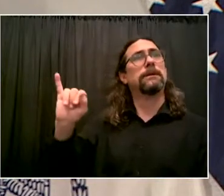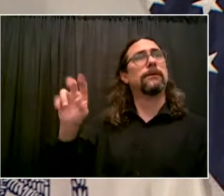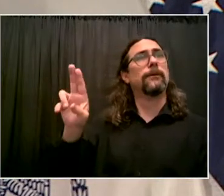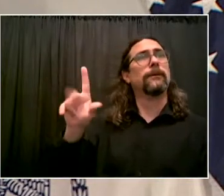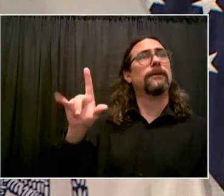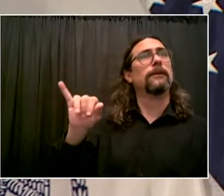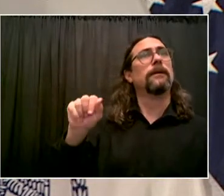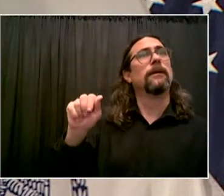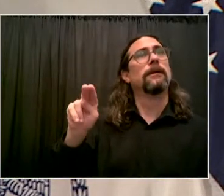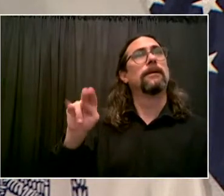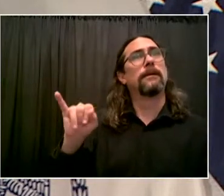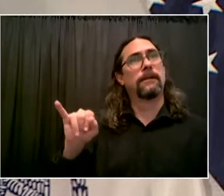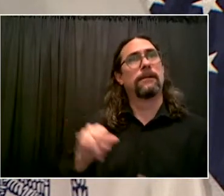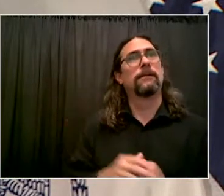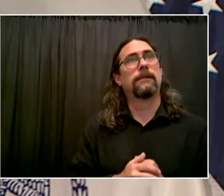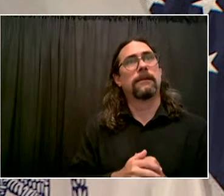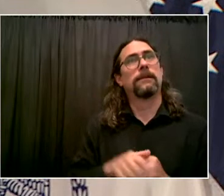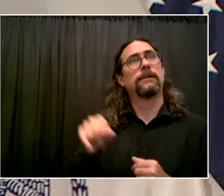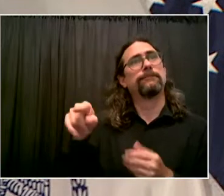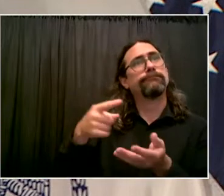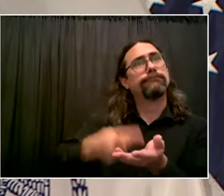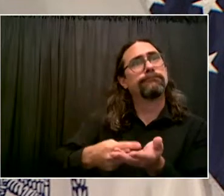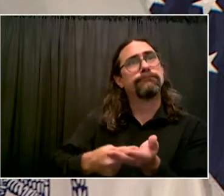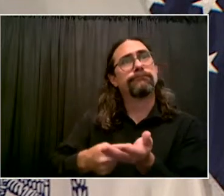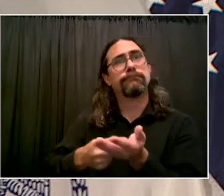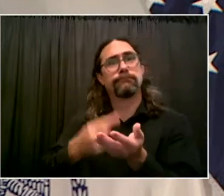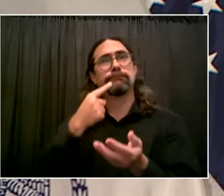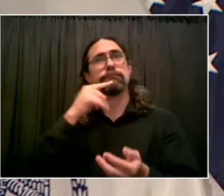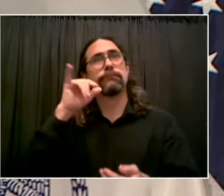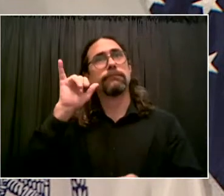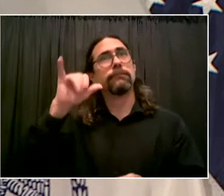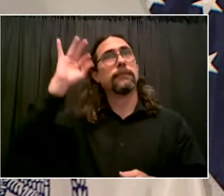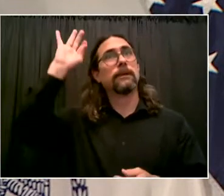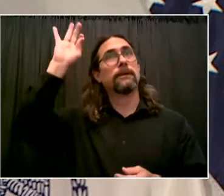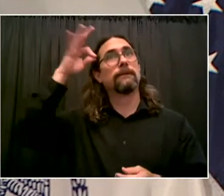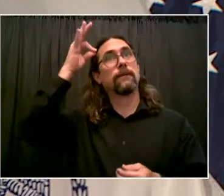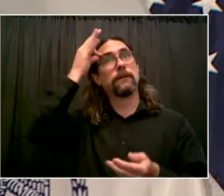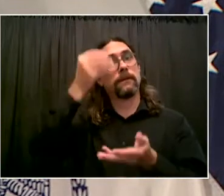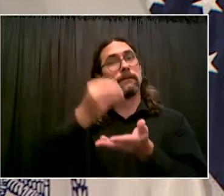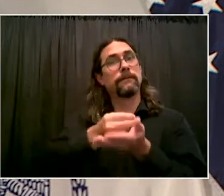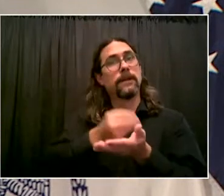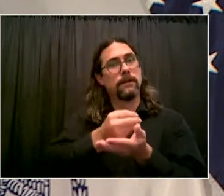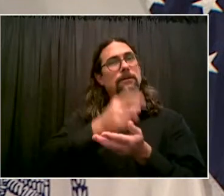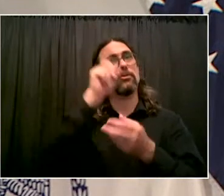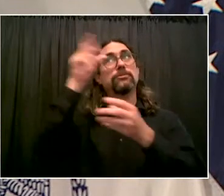YOUR REFUSAL TO ACCT EPFEDERAL FUNDING TO BOLSTER NYPD AND I'M WONDERING